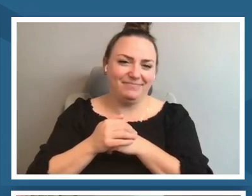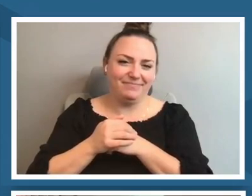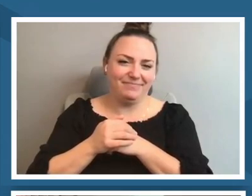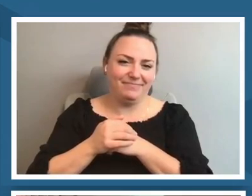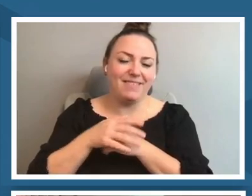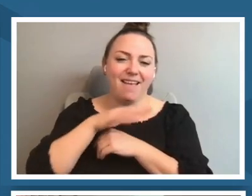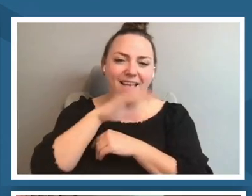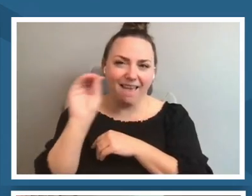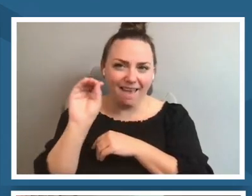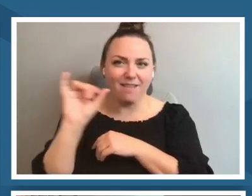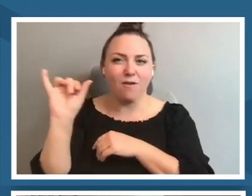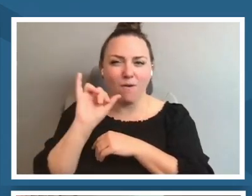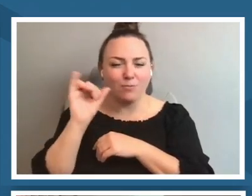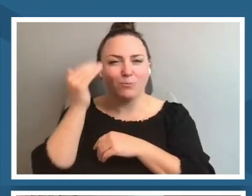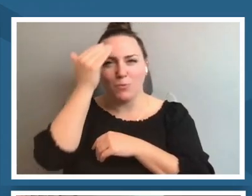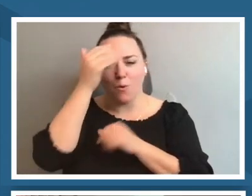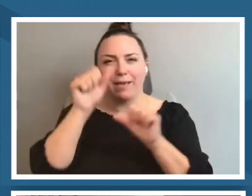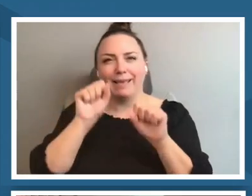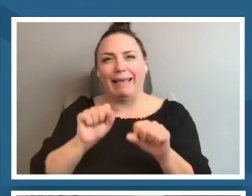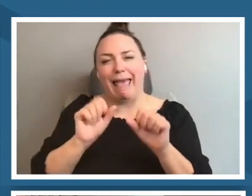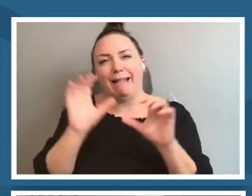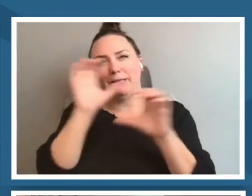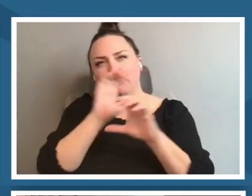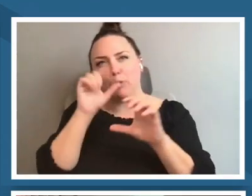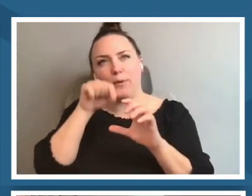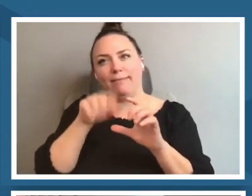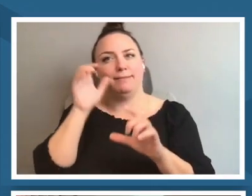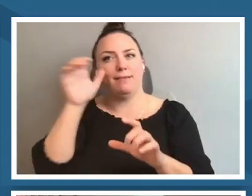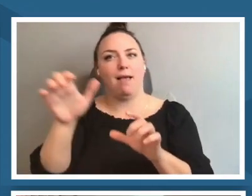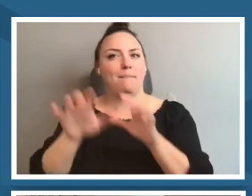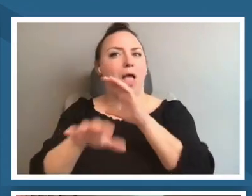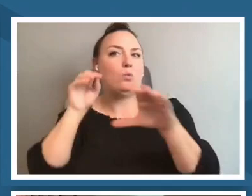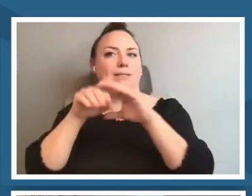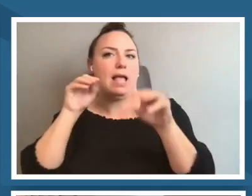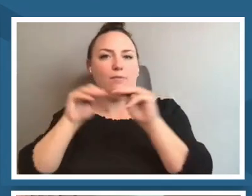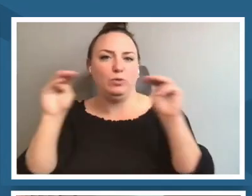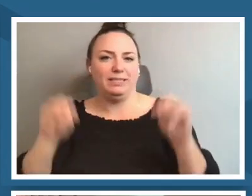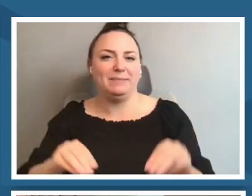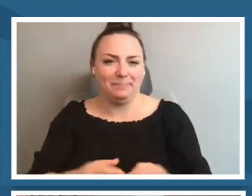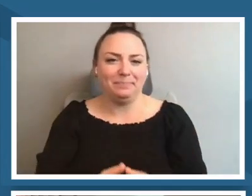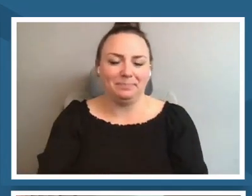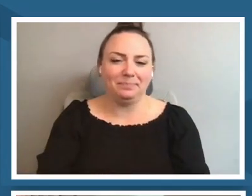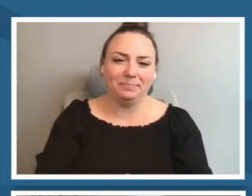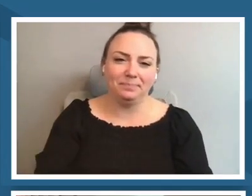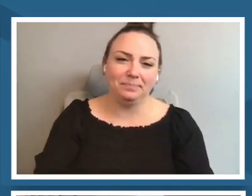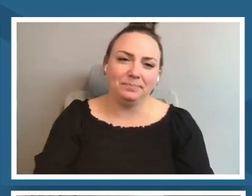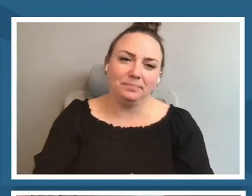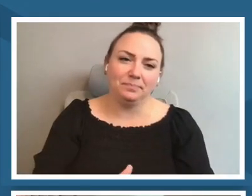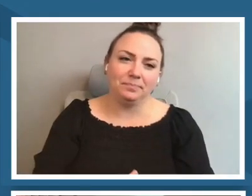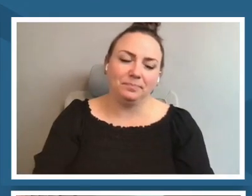outside of the museum next slide